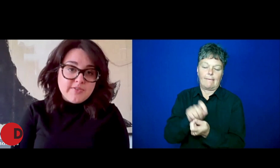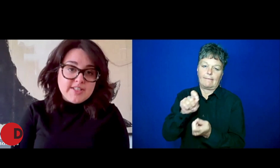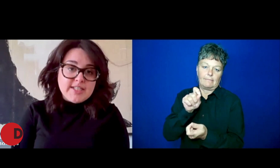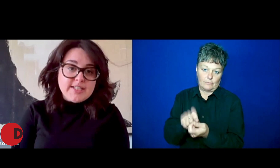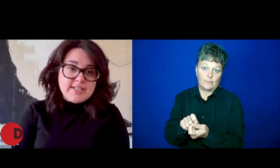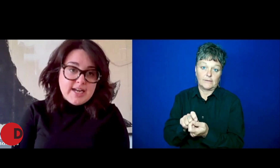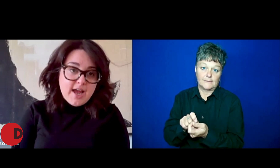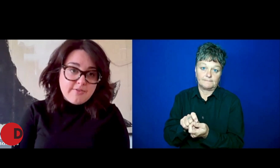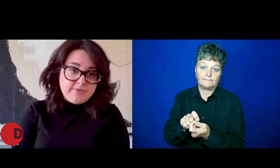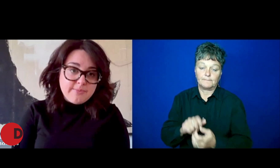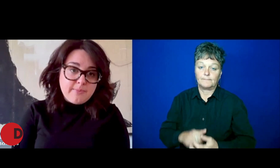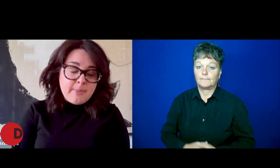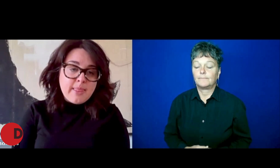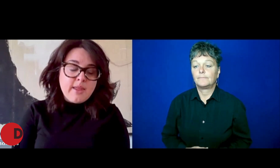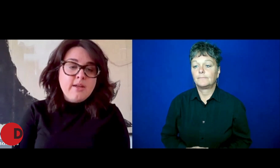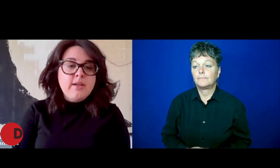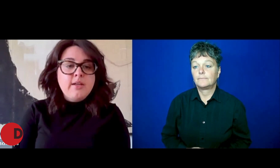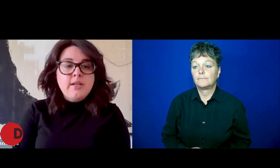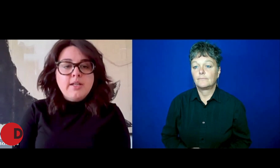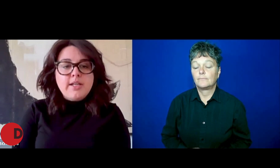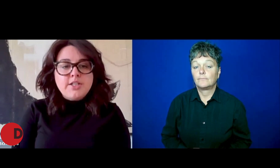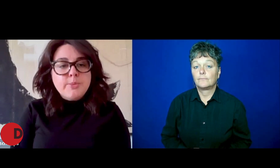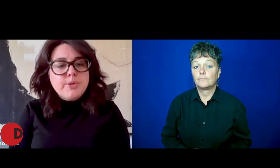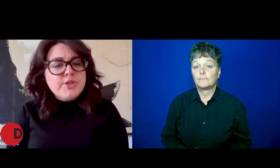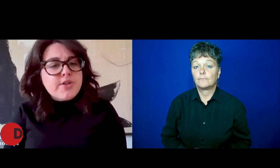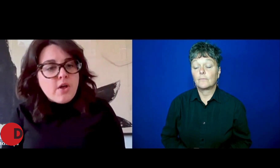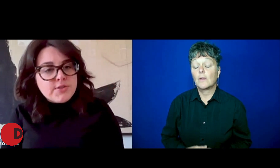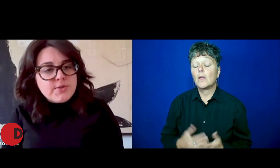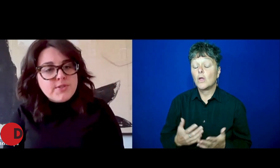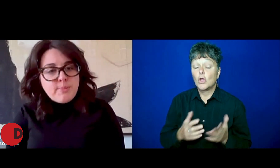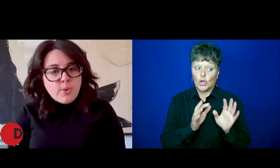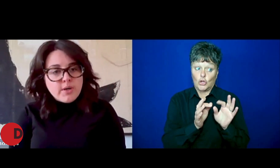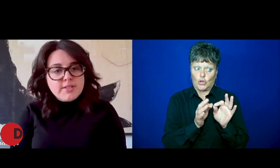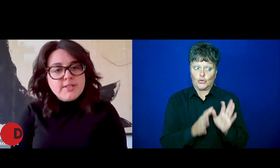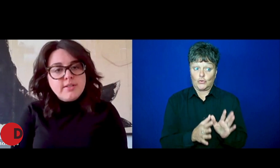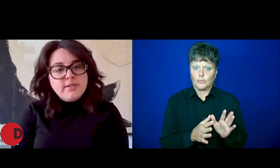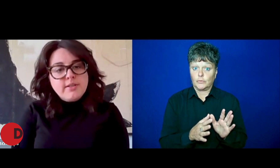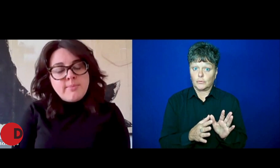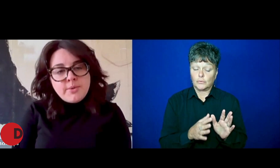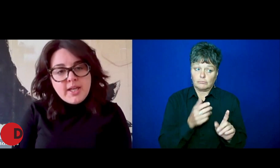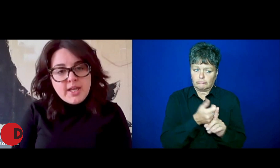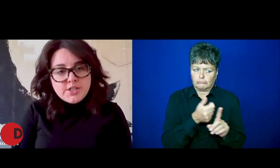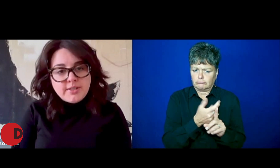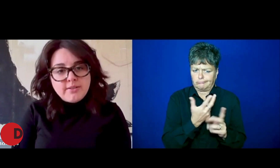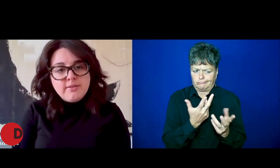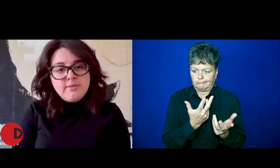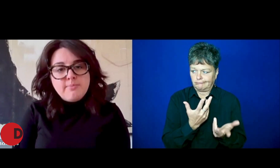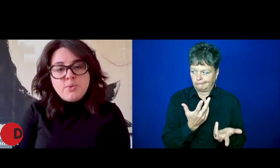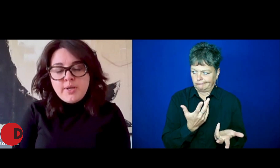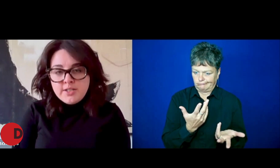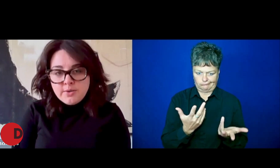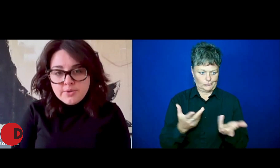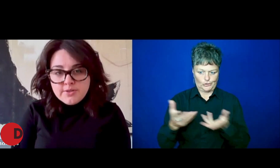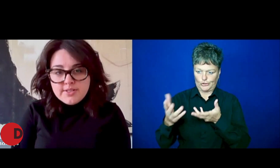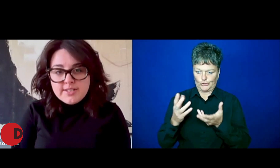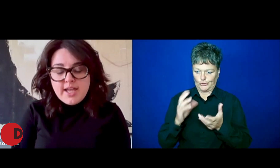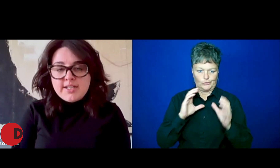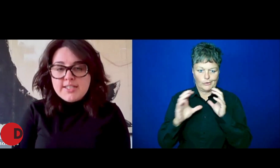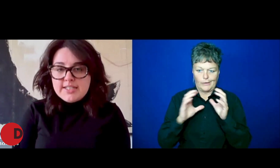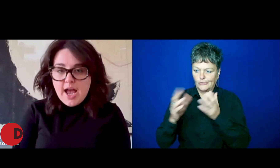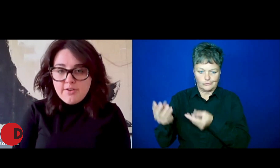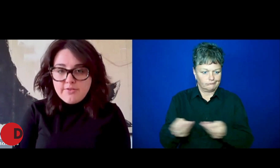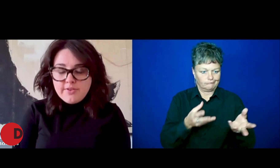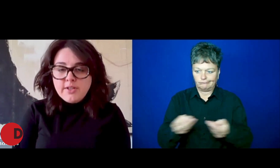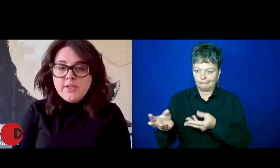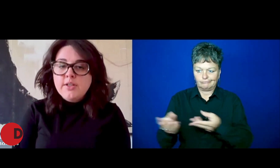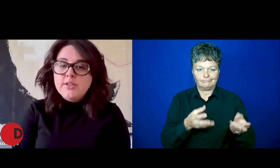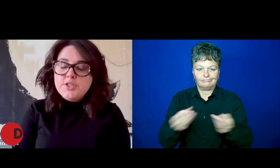for a few reasons: Because of the nature of the content of our donor